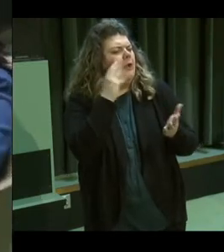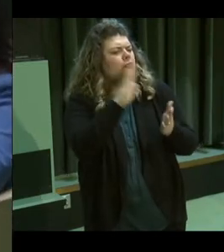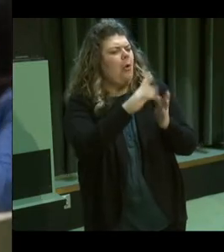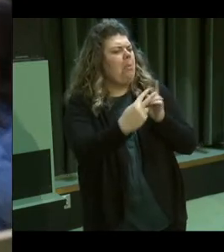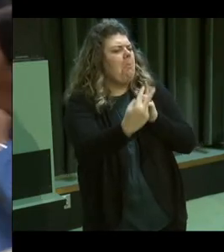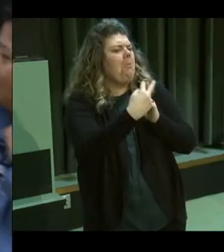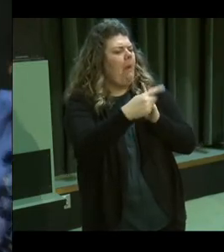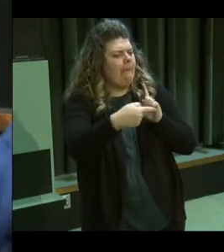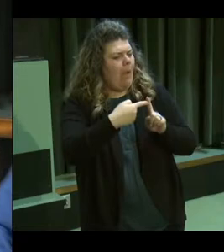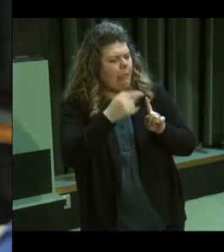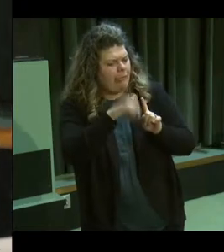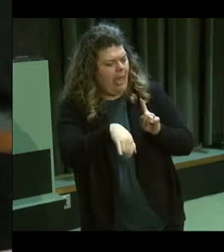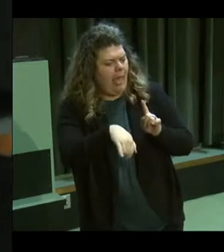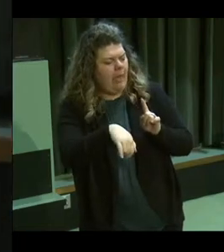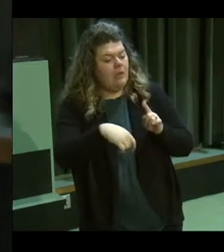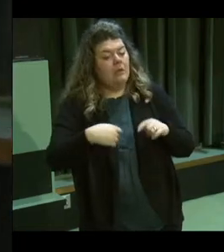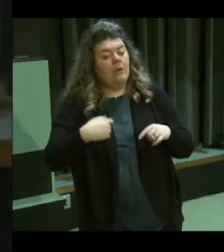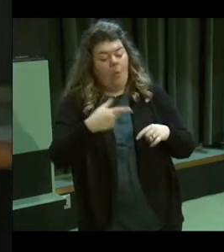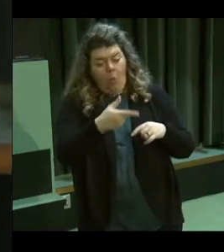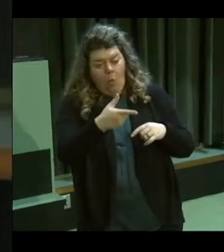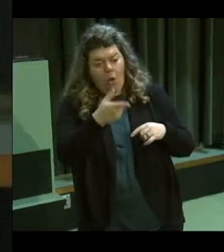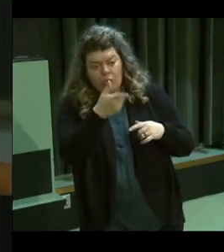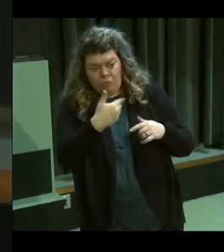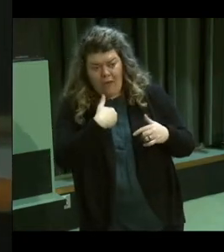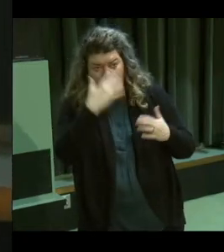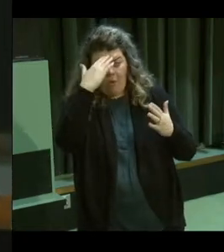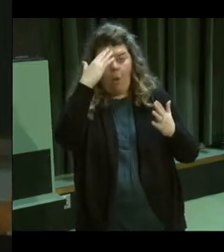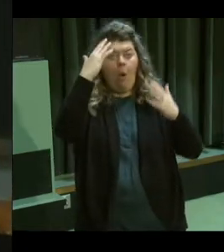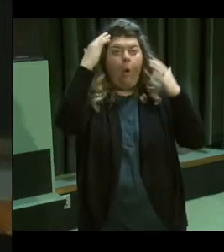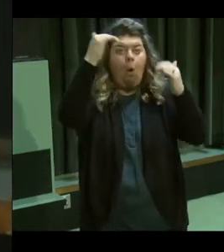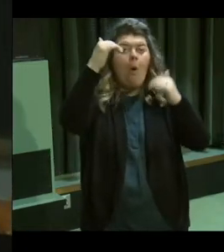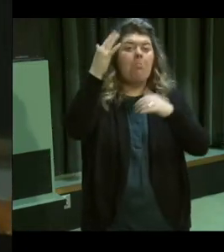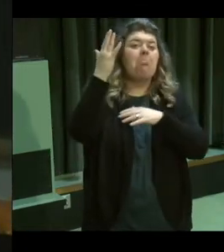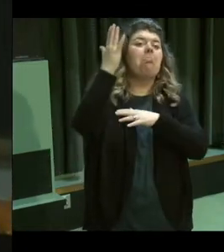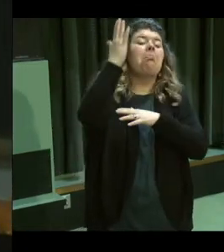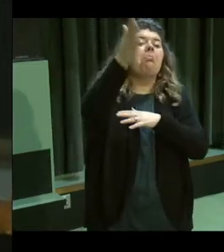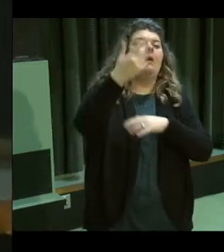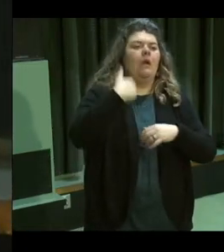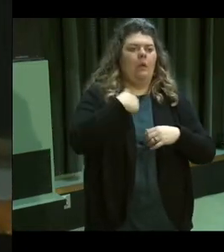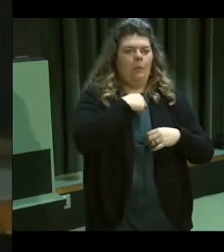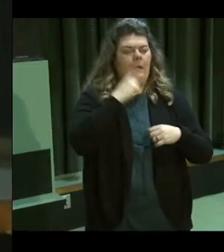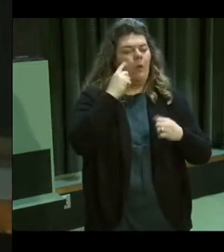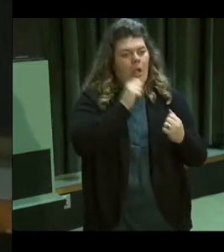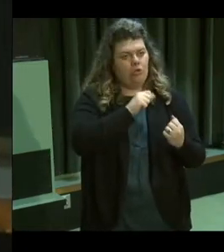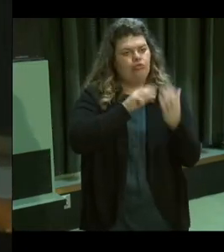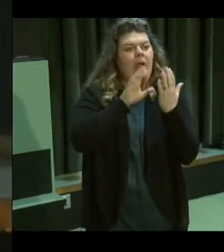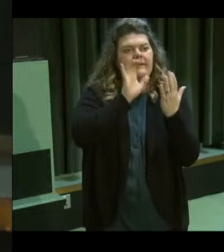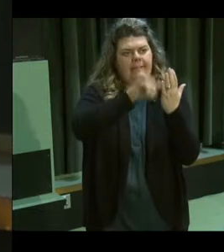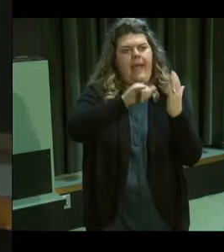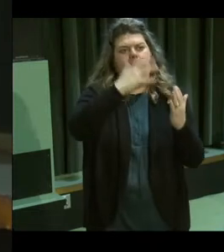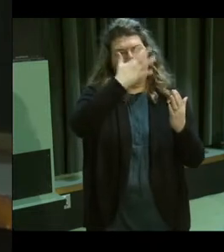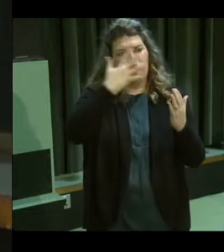you thought of that or if you when more generally, do you have